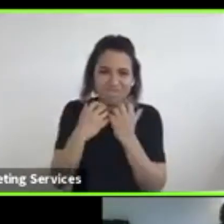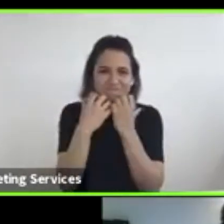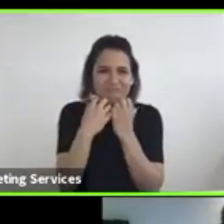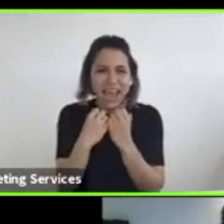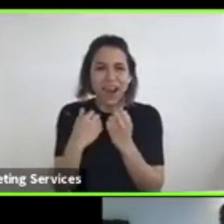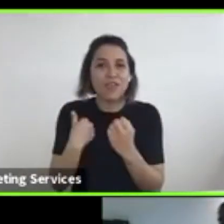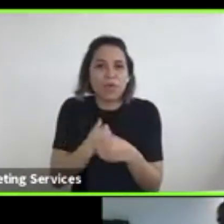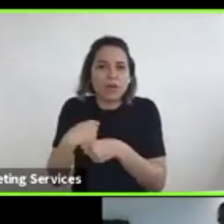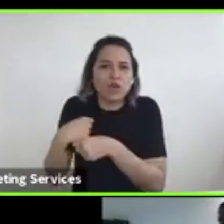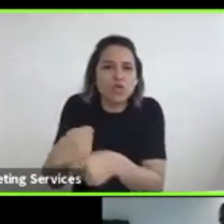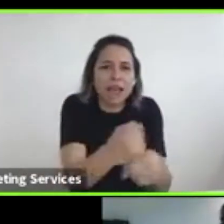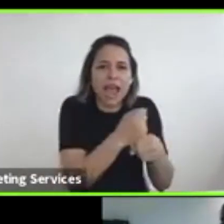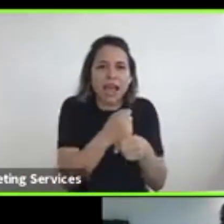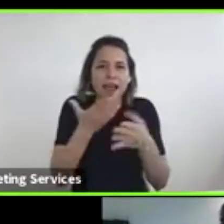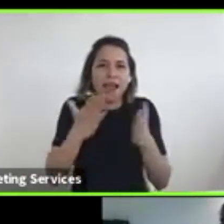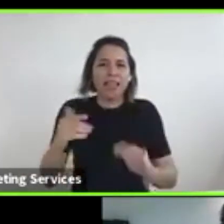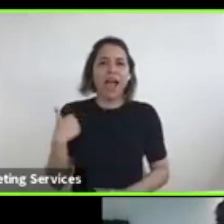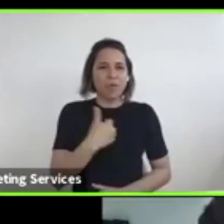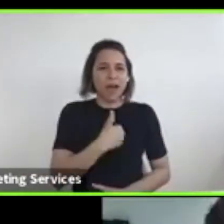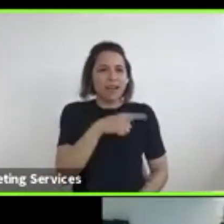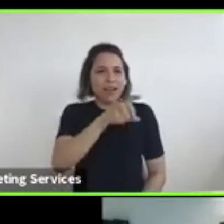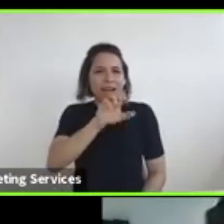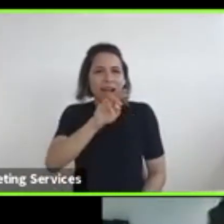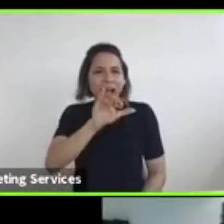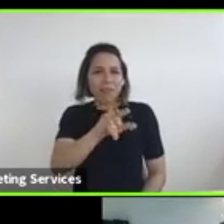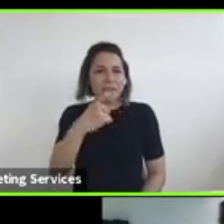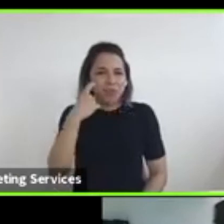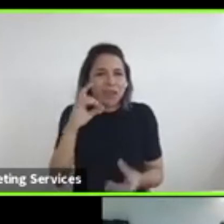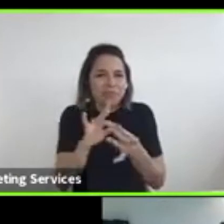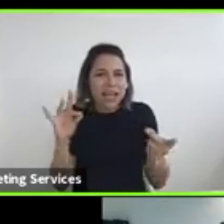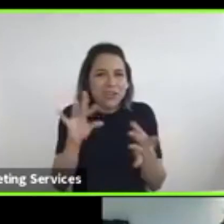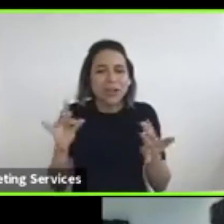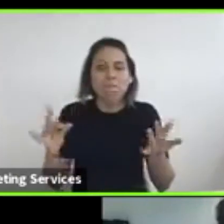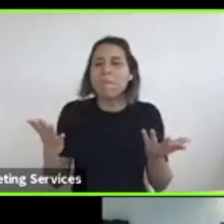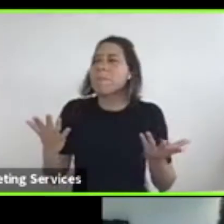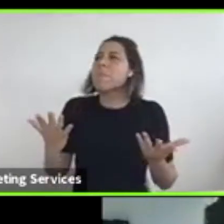ALLOW US, EMILY, I THINK YOU WERE SAYING -- TO KIND OF, YOU KNOW, GET UNDERMUD WITH